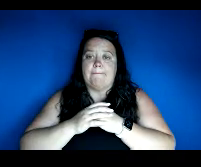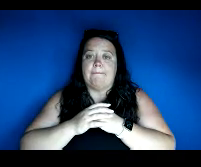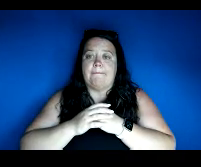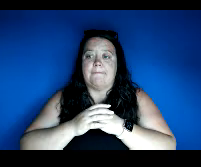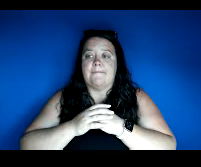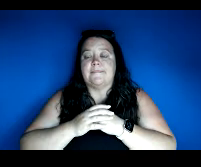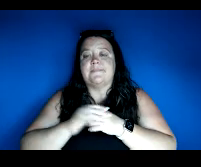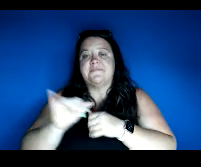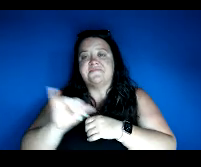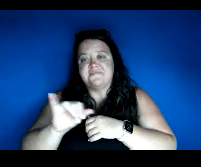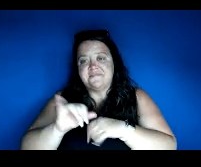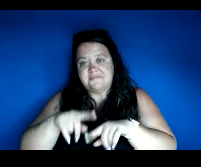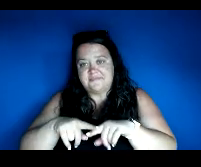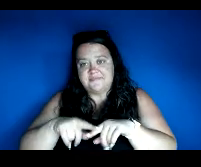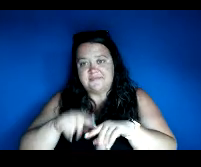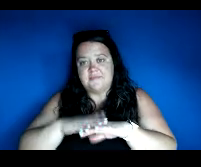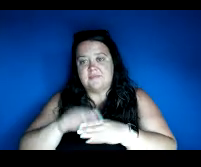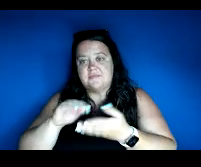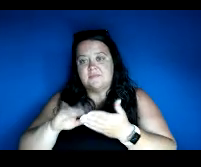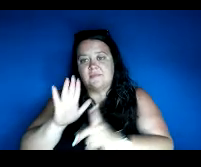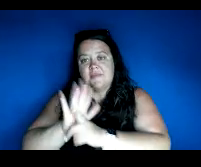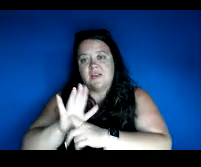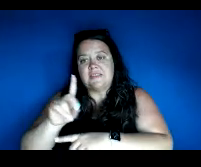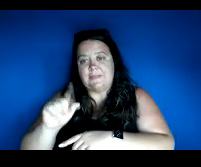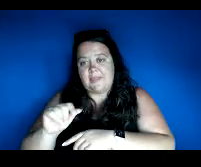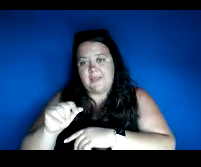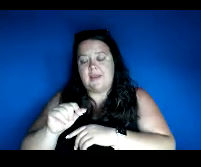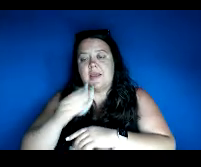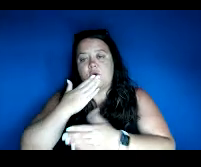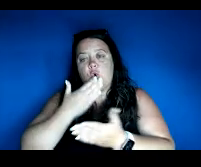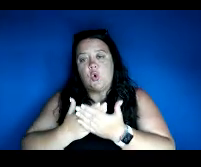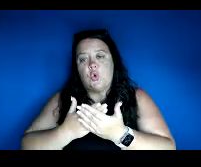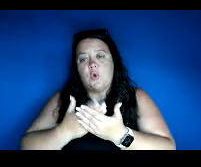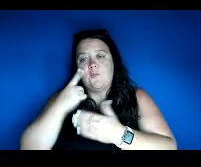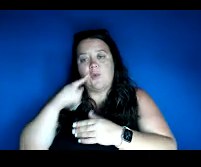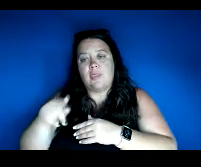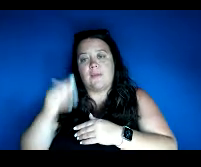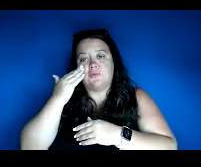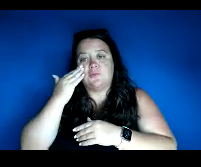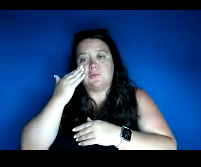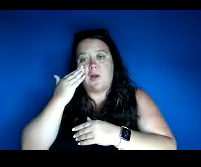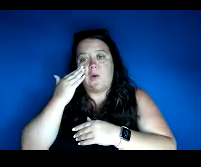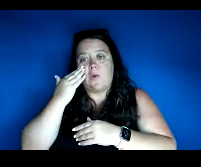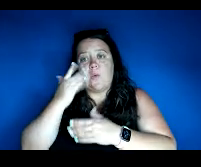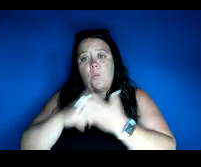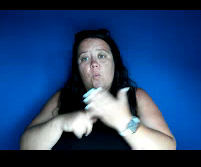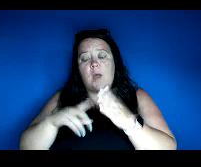on the nature of a student's disability, it's good for them to kind have a sense of what, if any providers that they're working with,